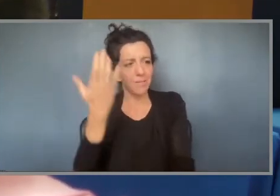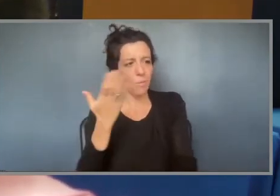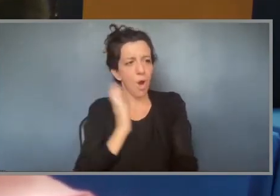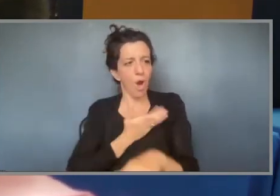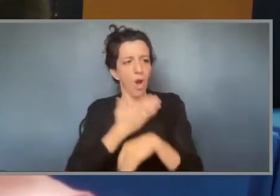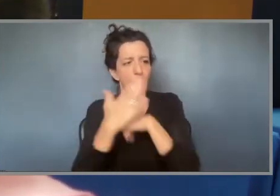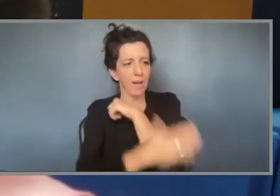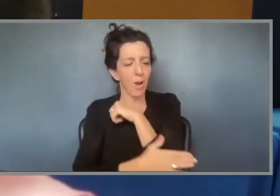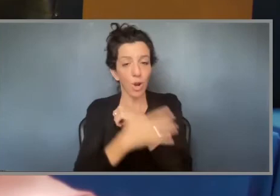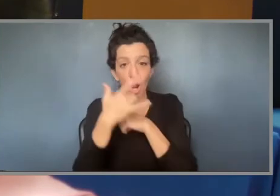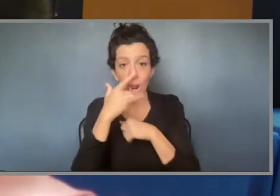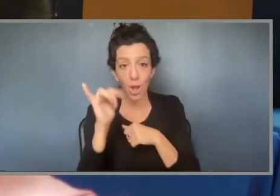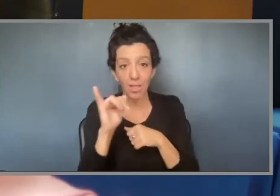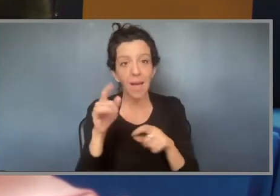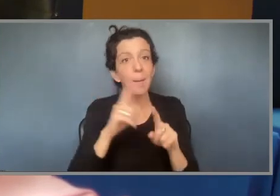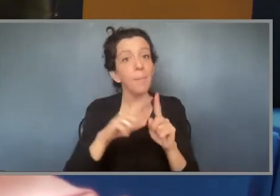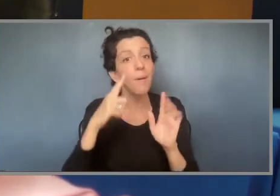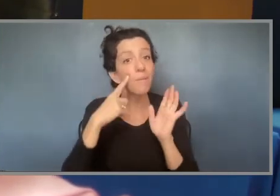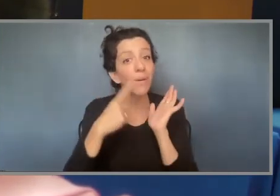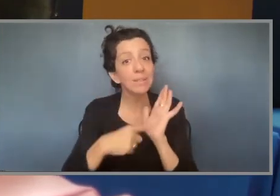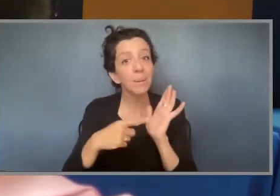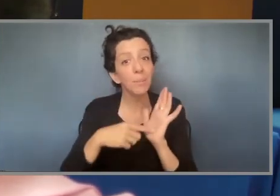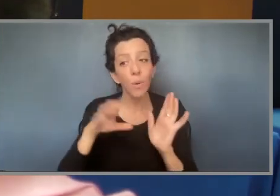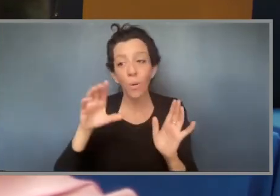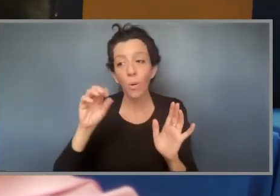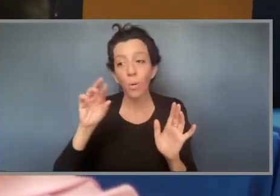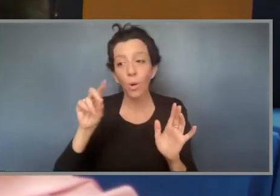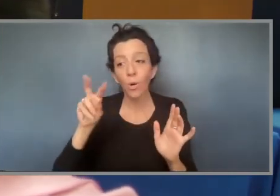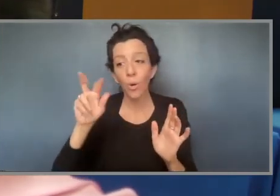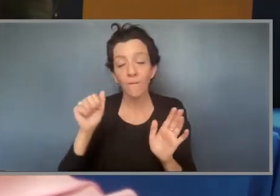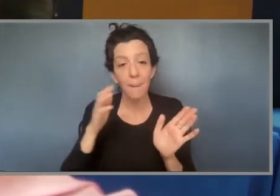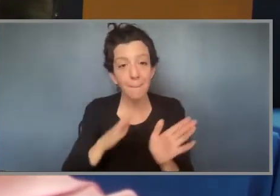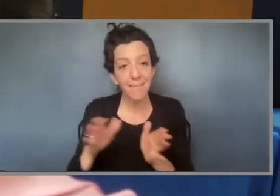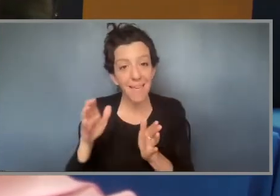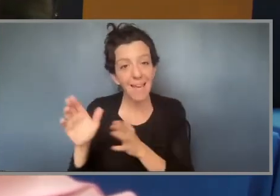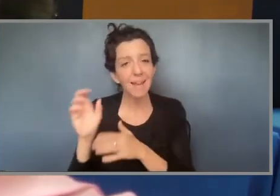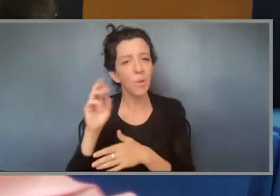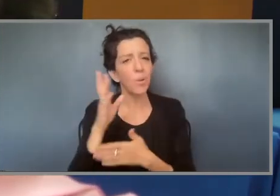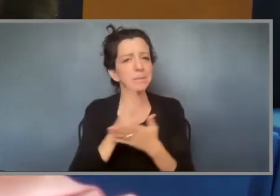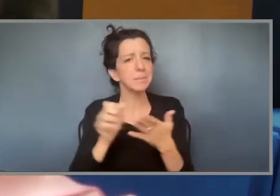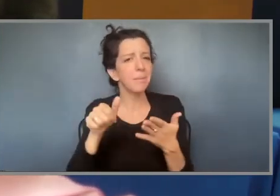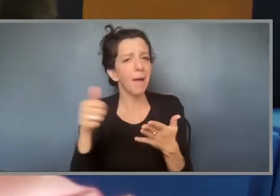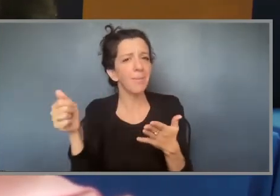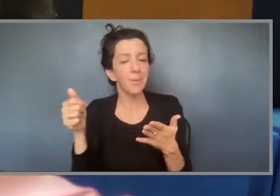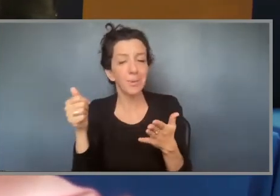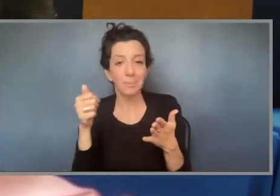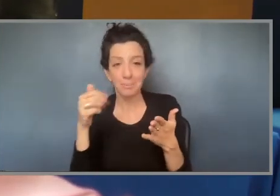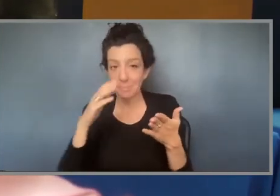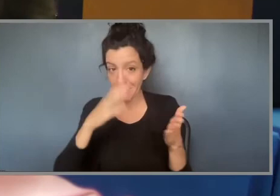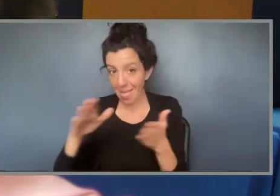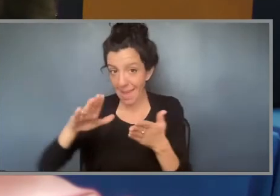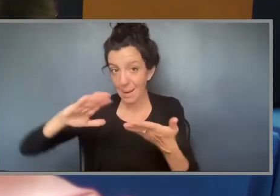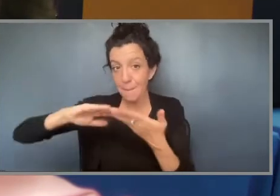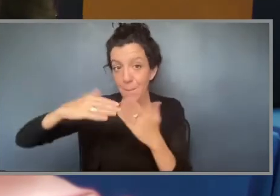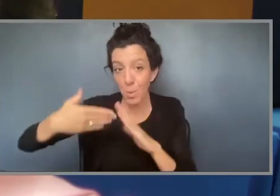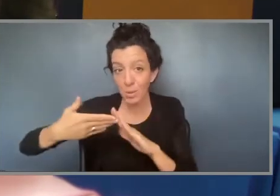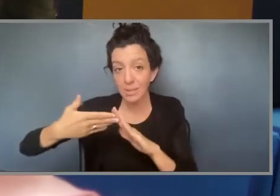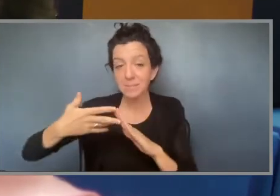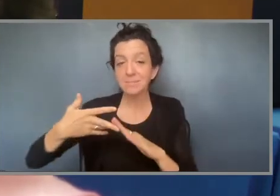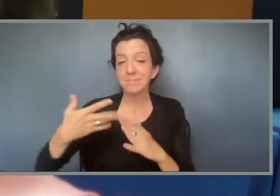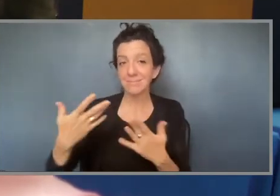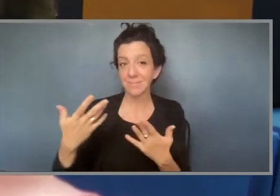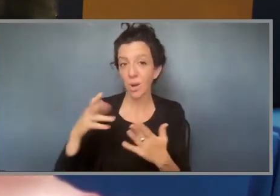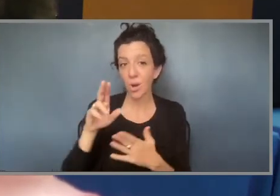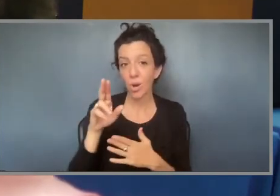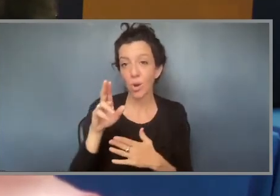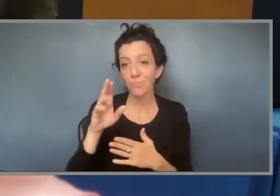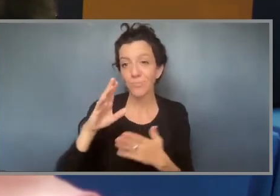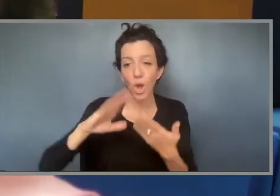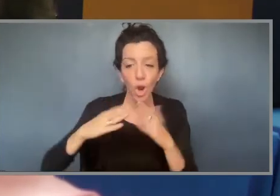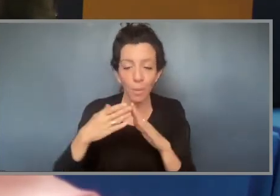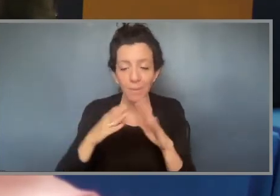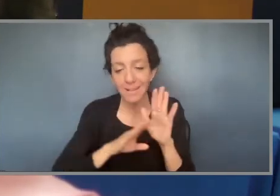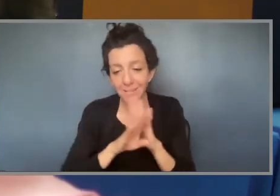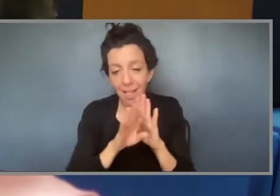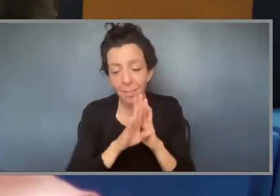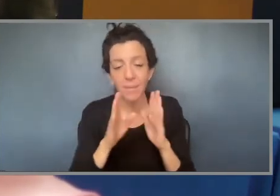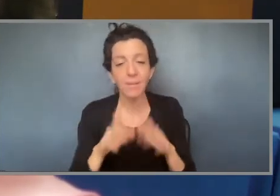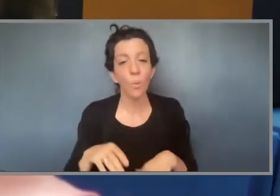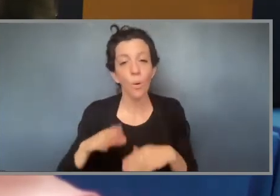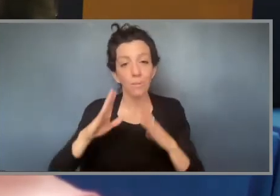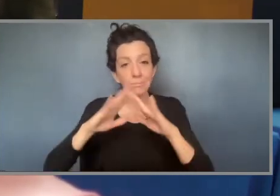Studio: So you know, we have an idea of what our county looks like, but things like like the cordova planning and some of